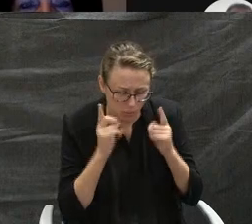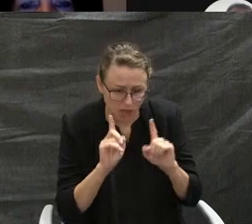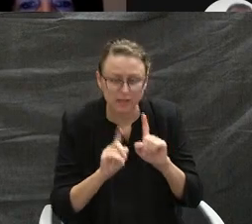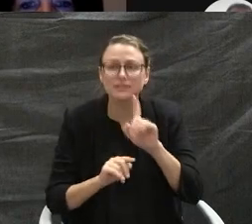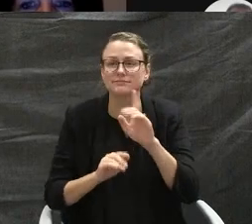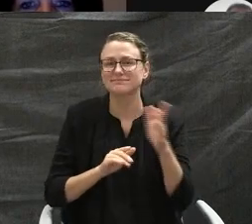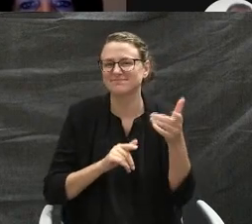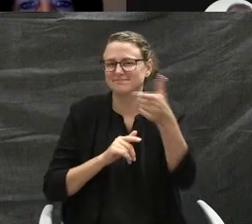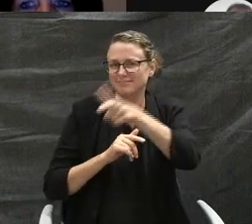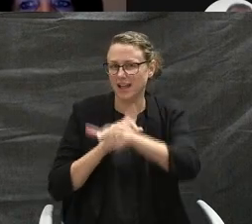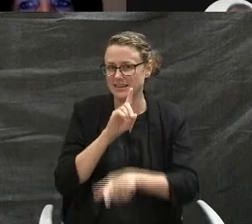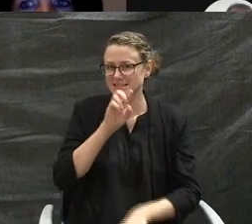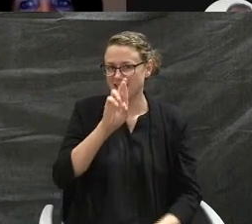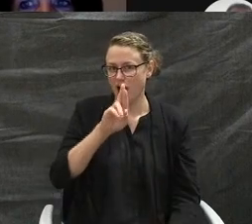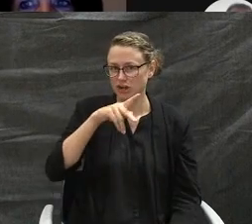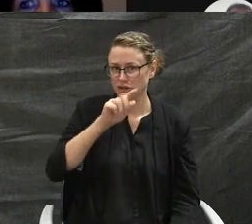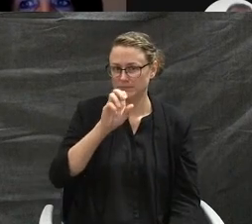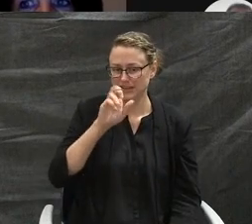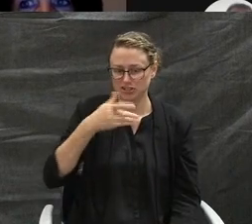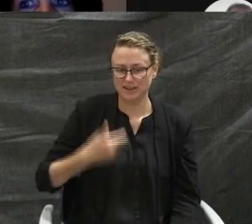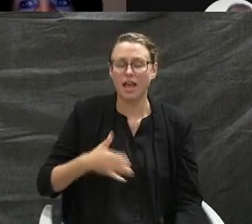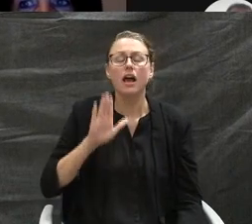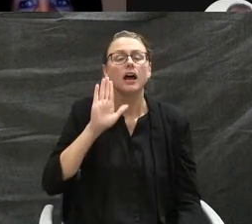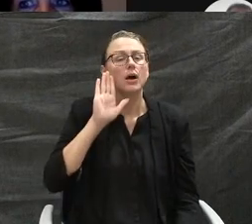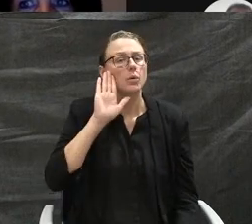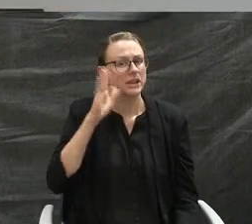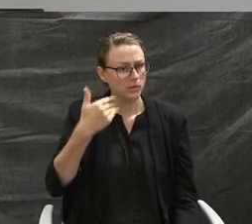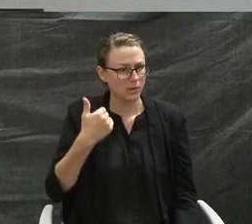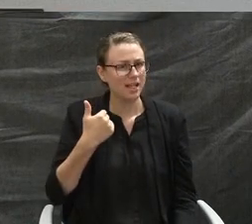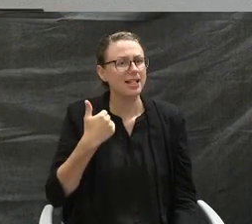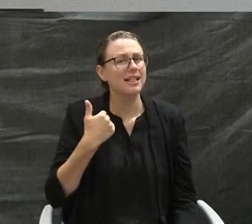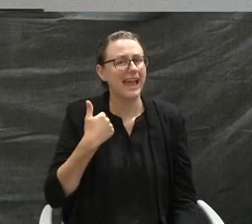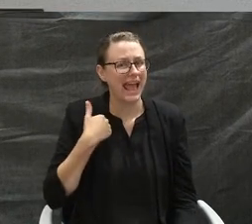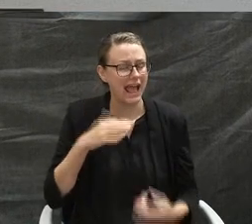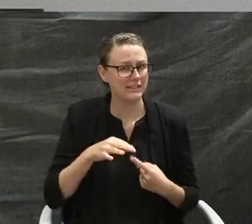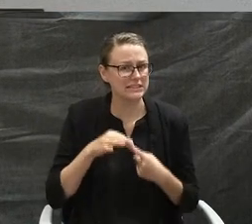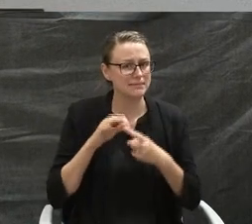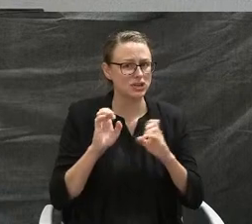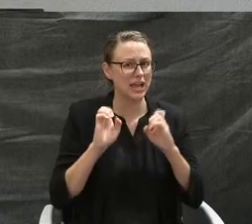what we would have if they had been in session regularly, but